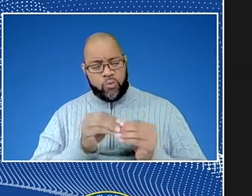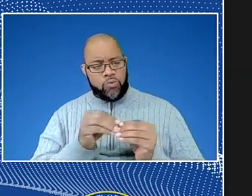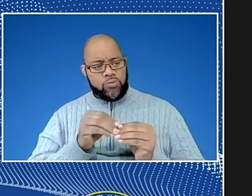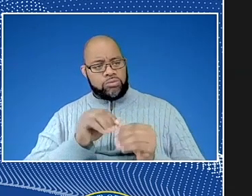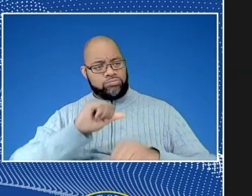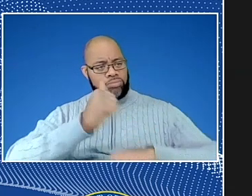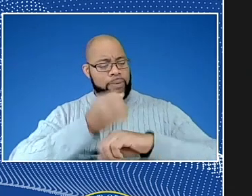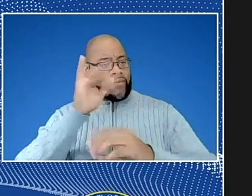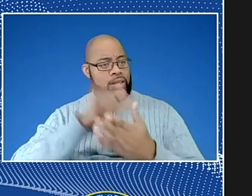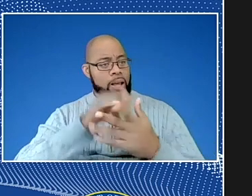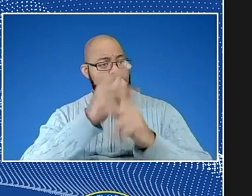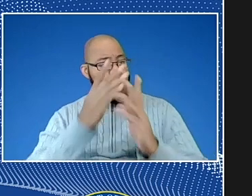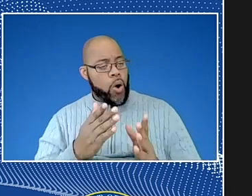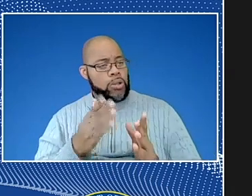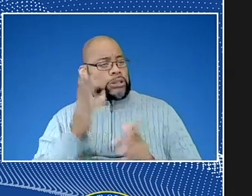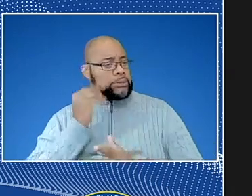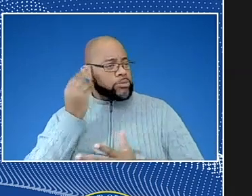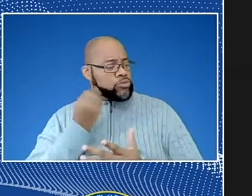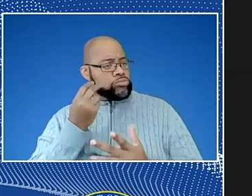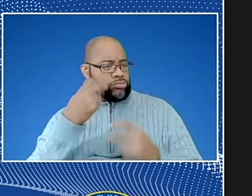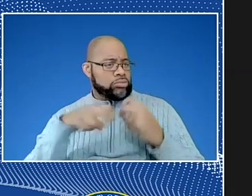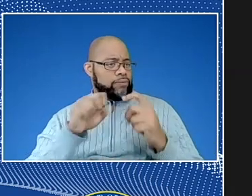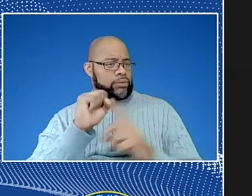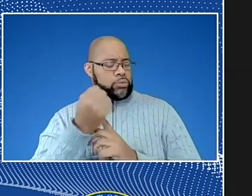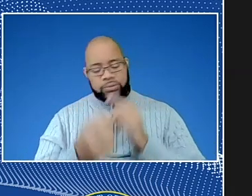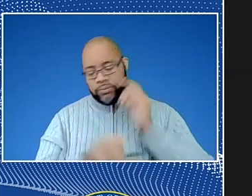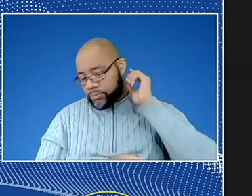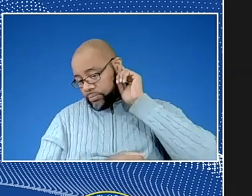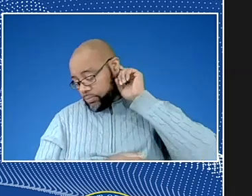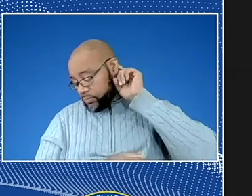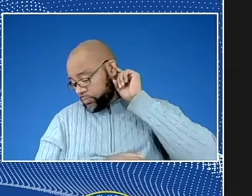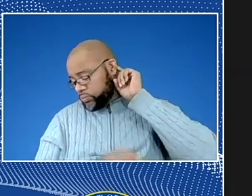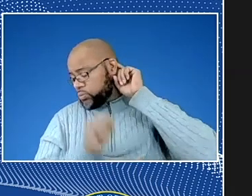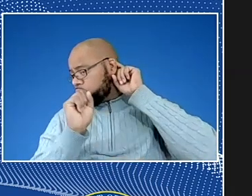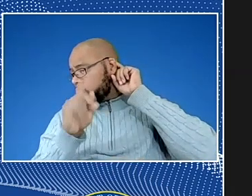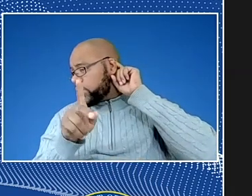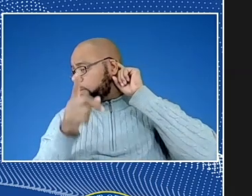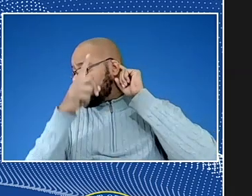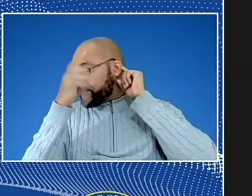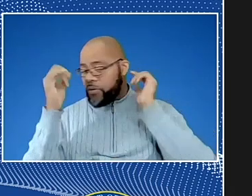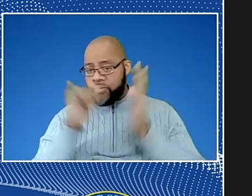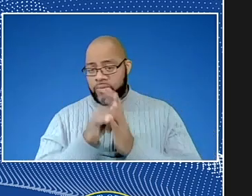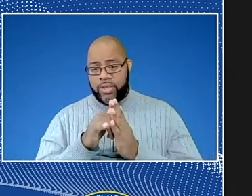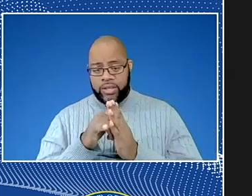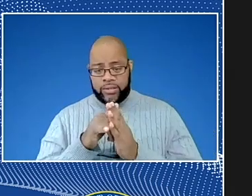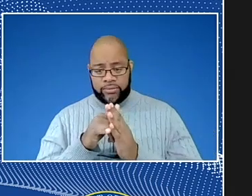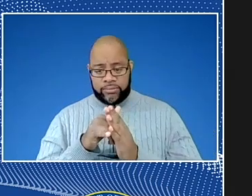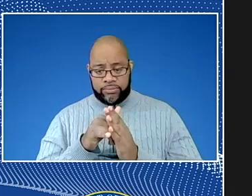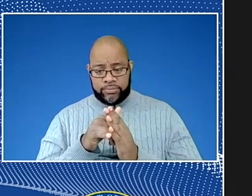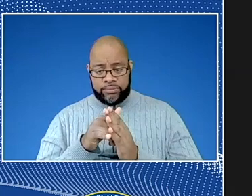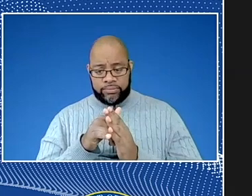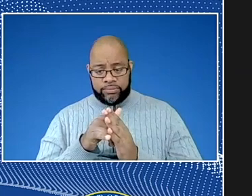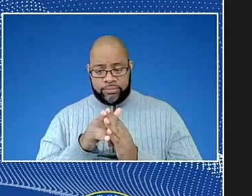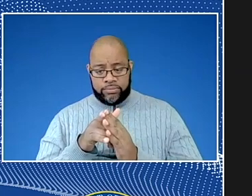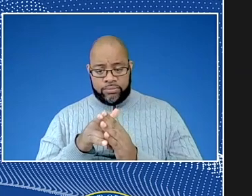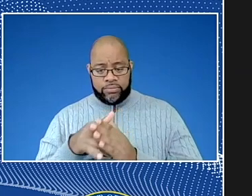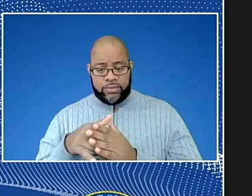borrower is experiencing hardship. Okay. Because from a financial aid administrator point of view, it's our